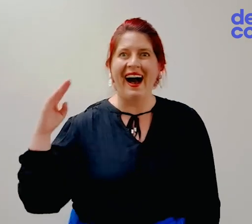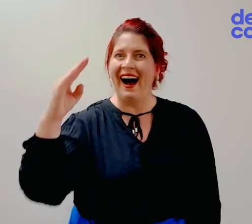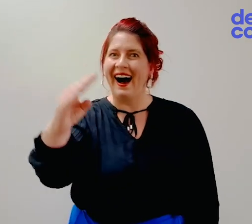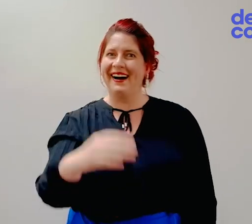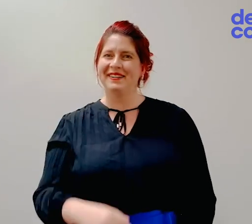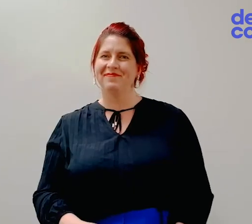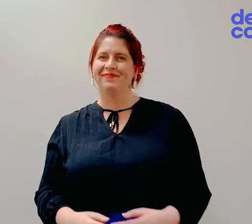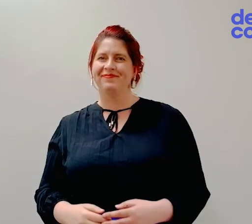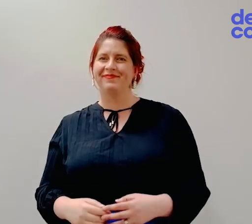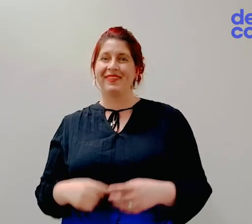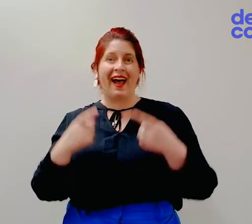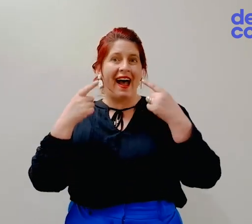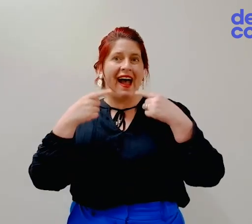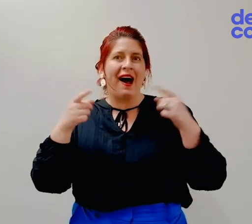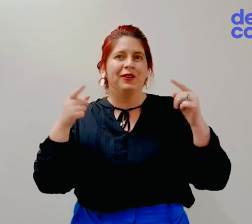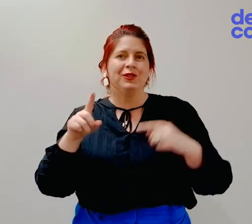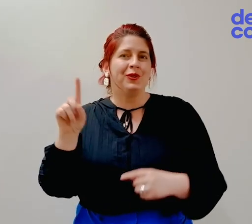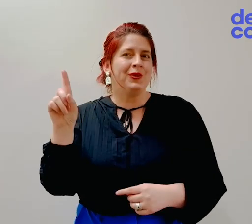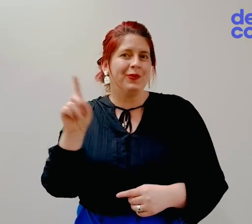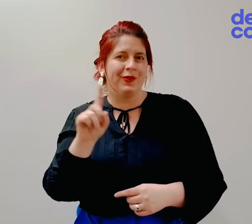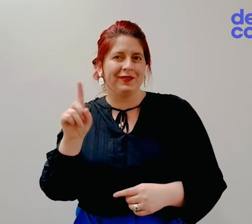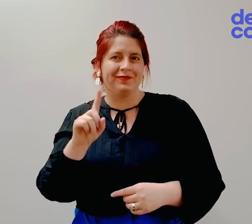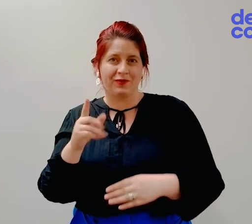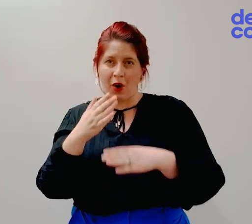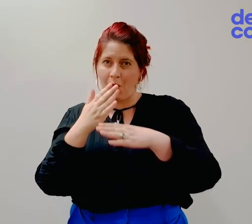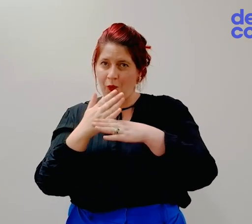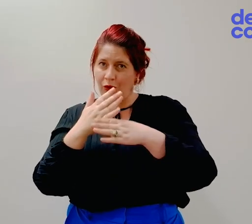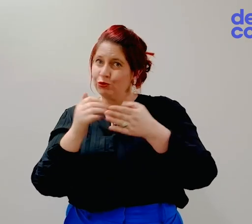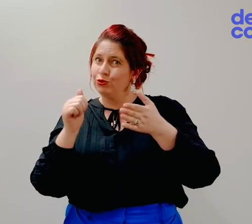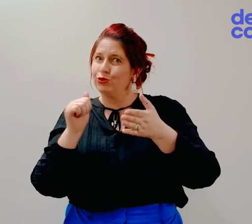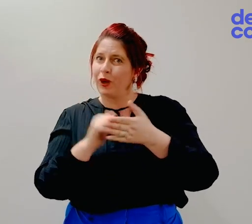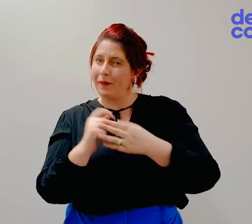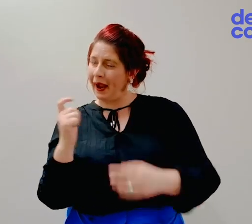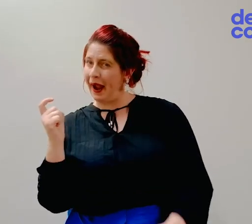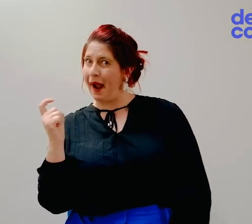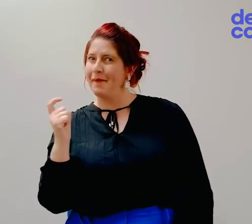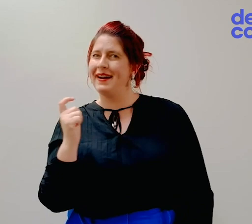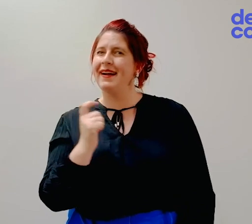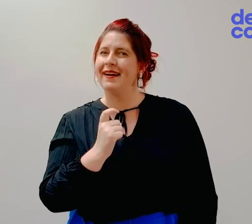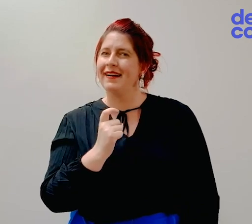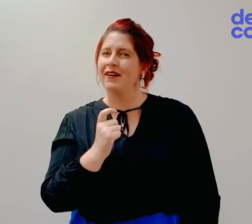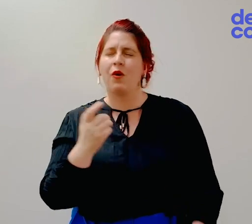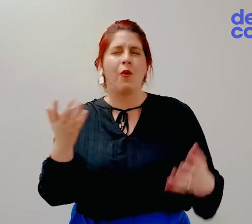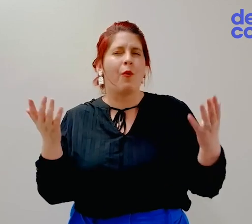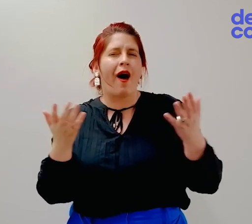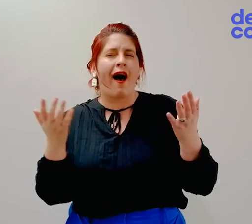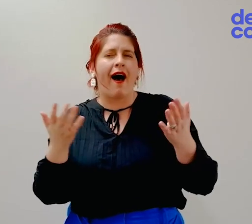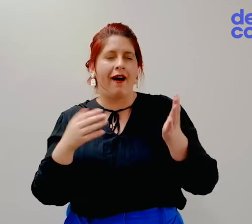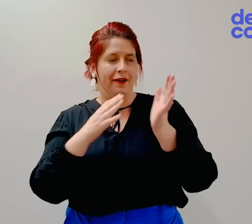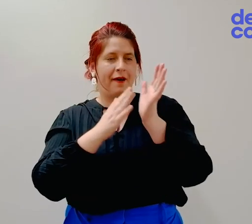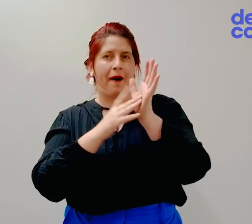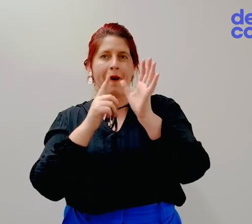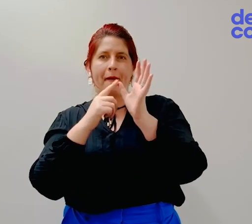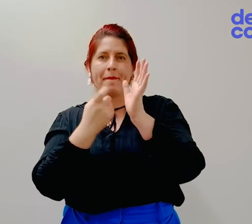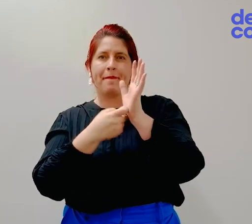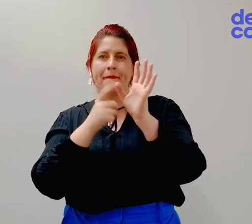Hi everyone. I have a special announcement. We have an upcoming workshop